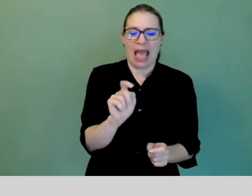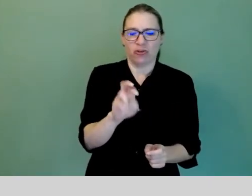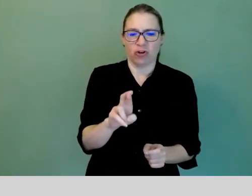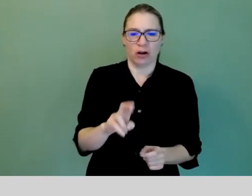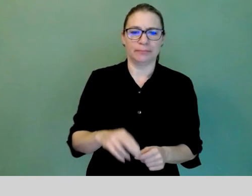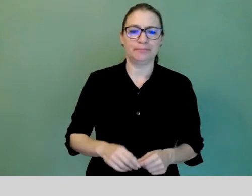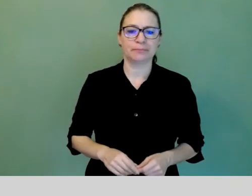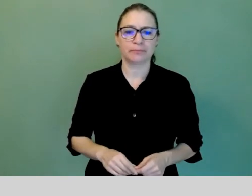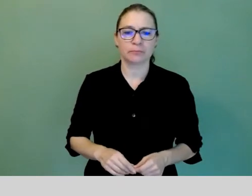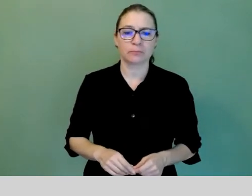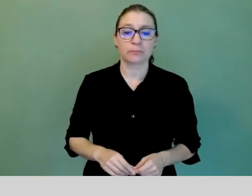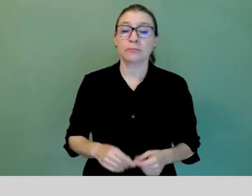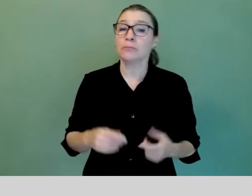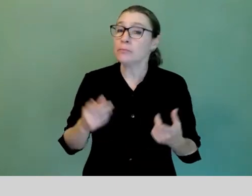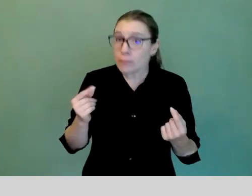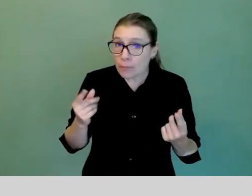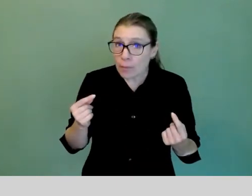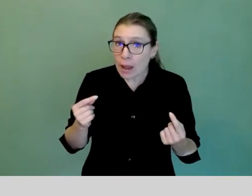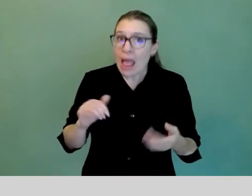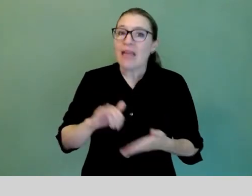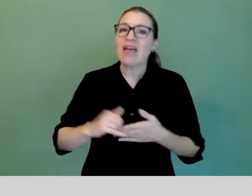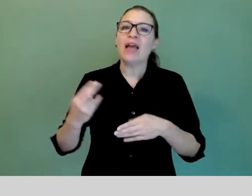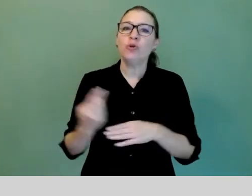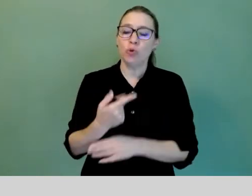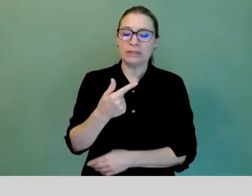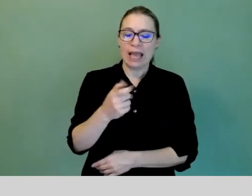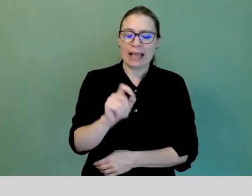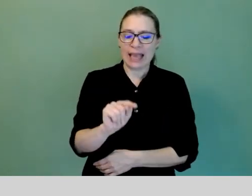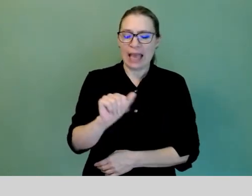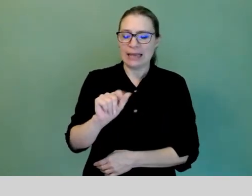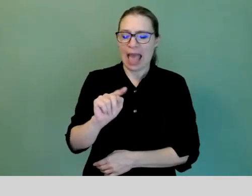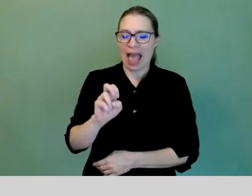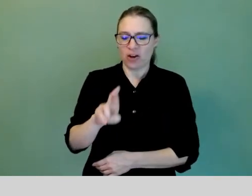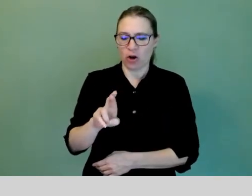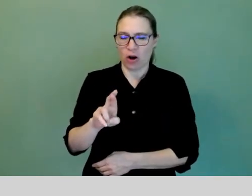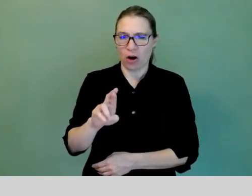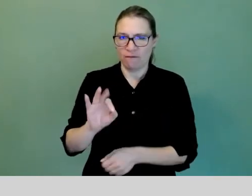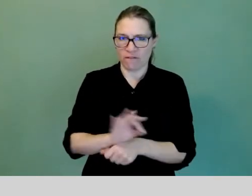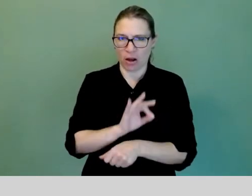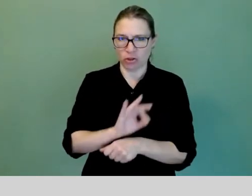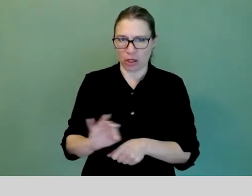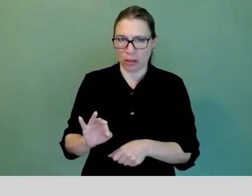All this does is use the getattr function, note that this is not the same thing